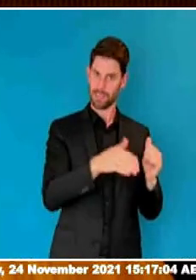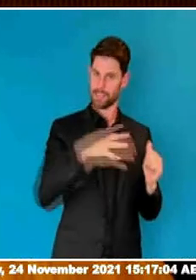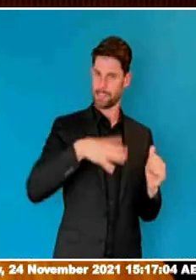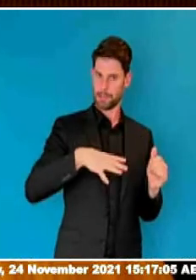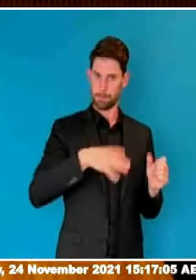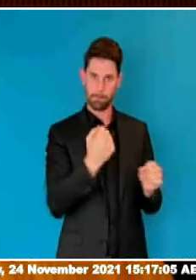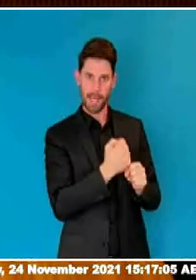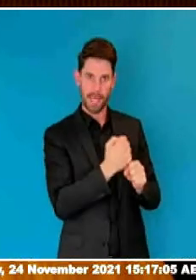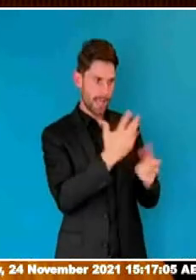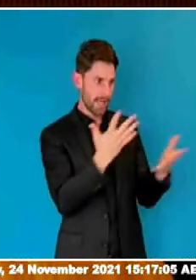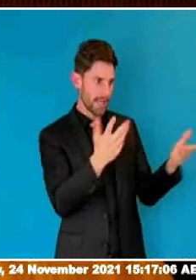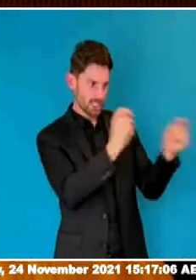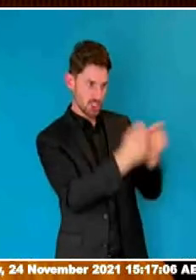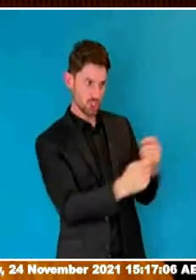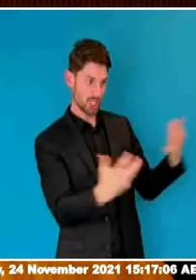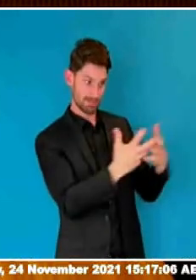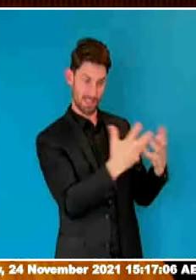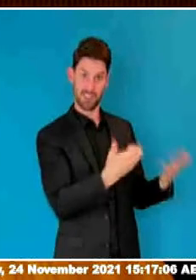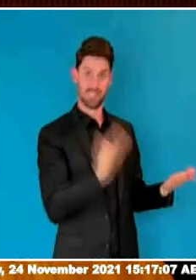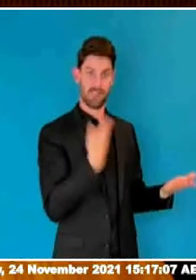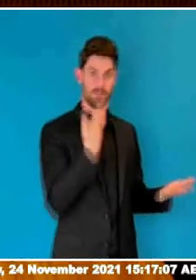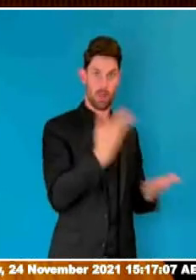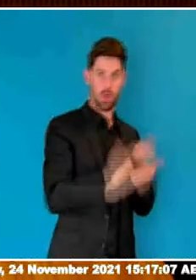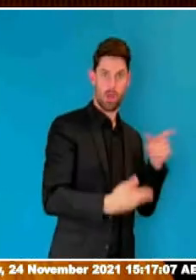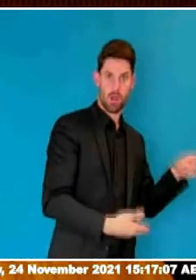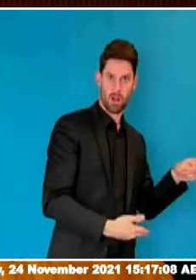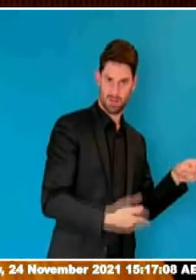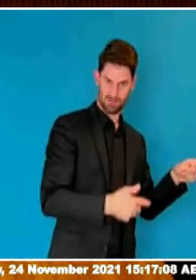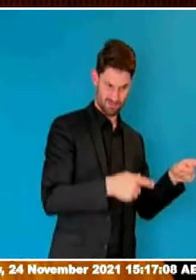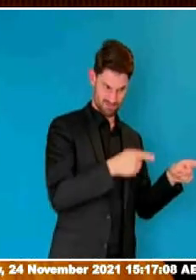a particular way --- isn't there a very close relationship between that and the